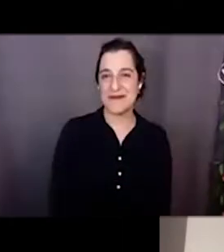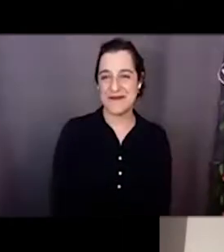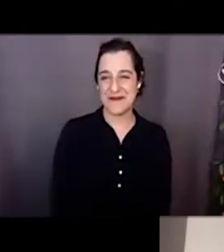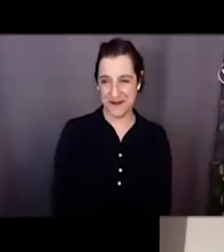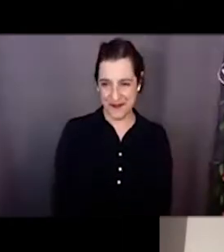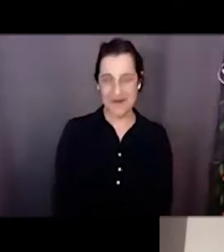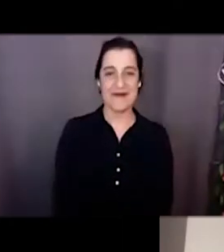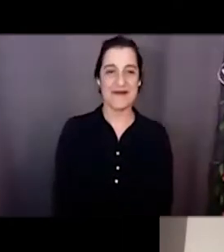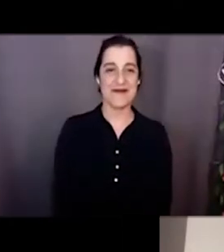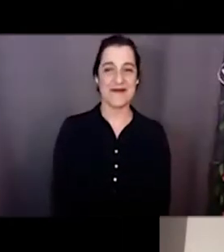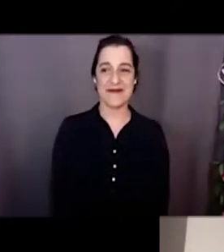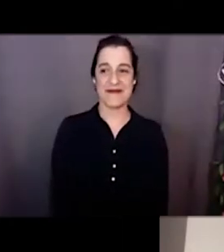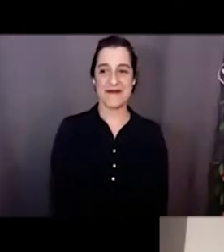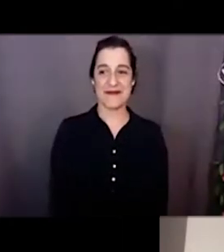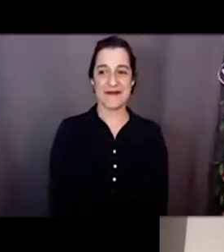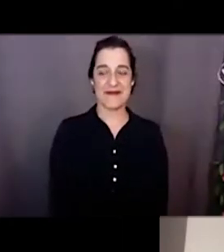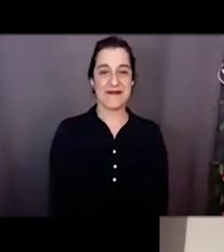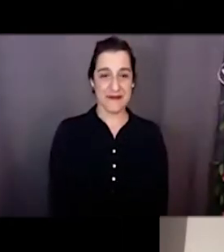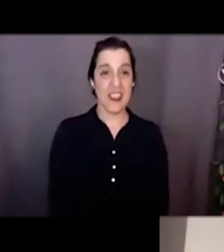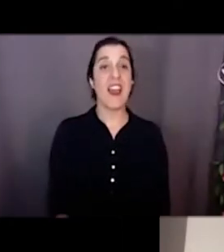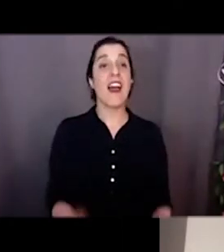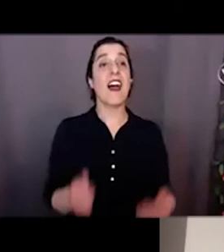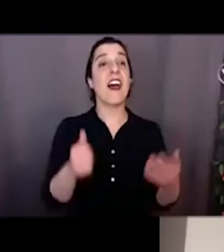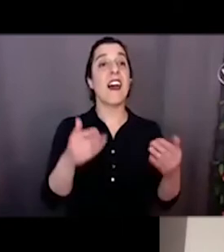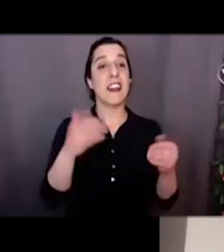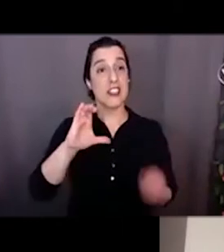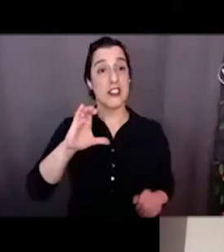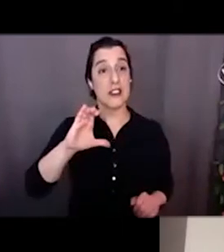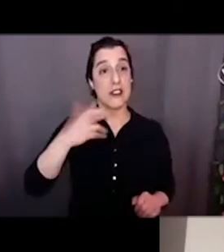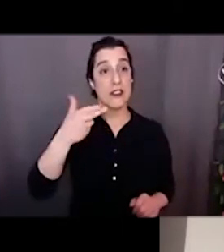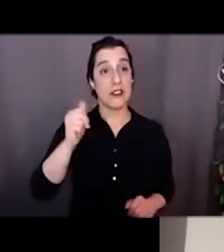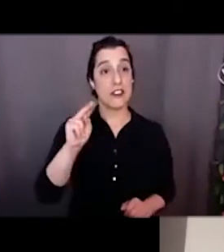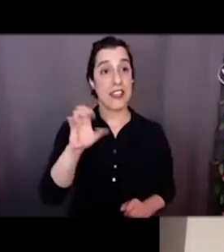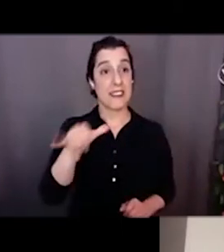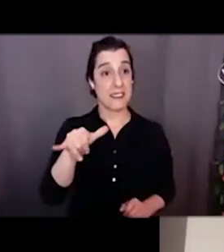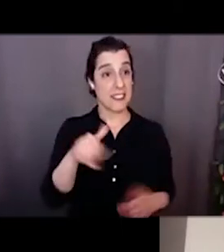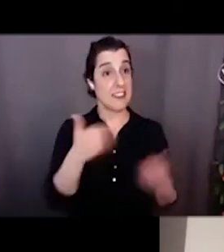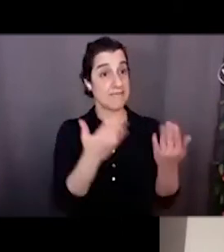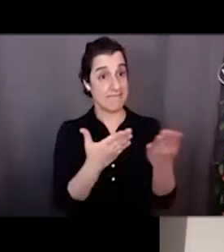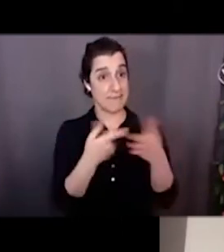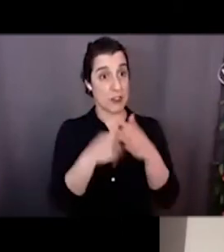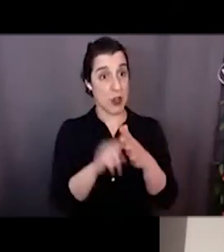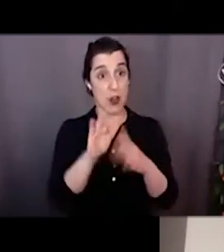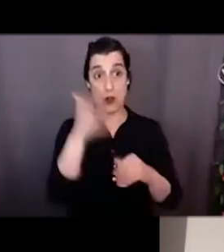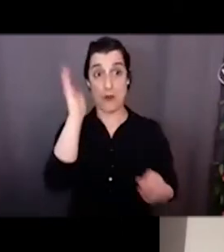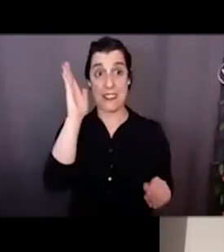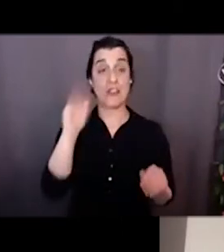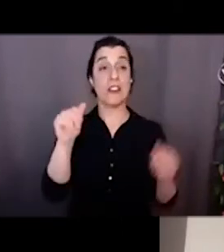I would like to ask Chancey to, uh, begin, um, her part of the presentation and the theme of the night as the community and